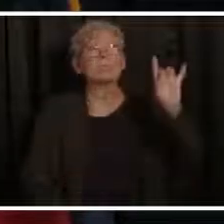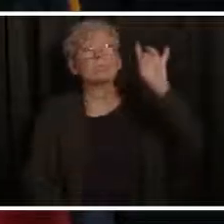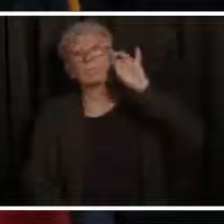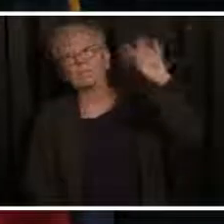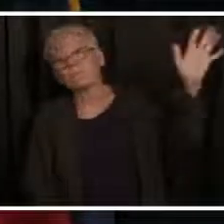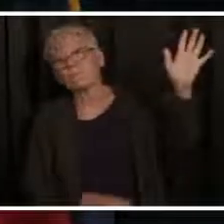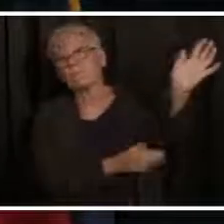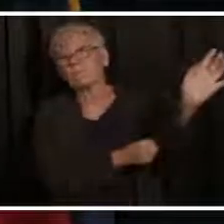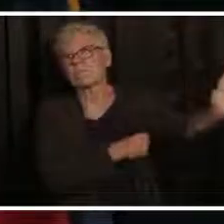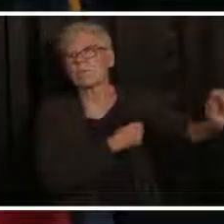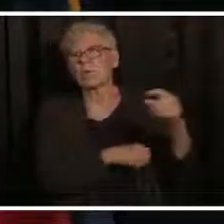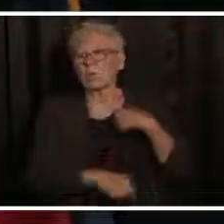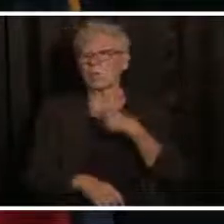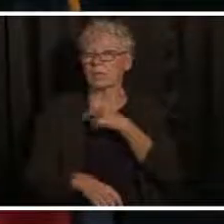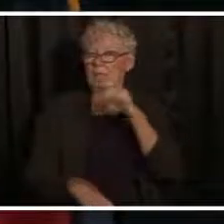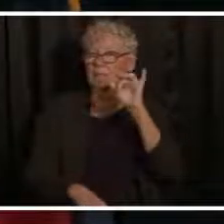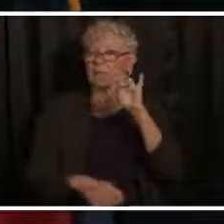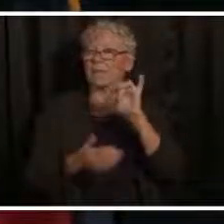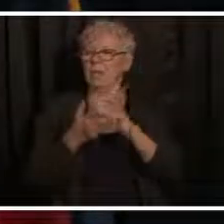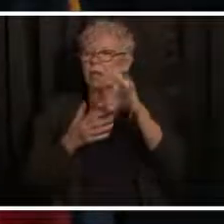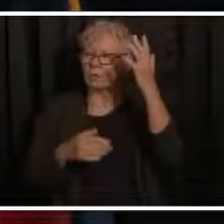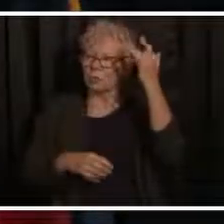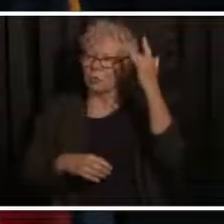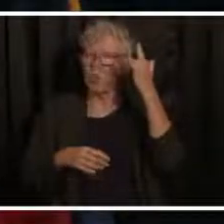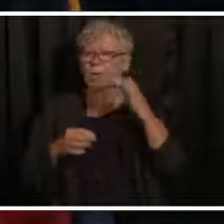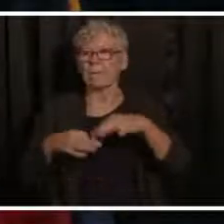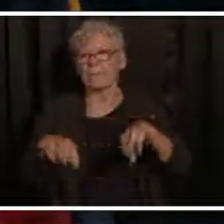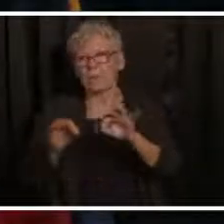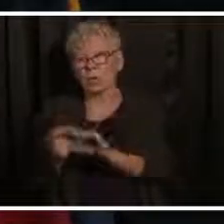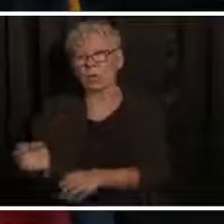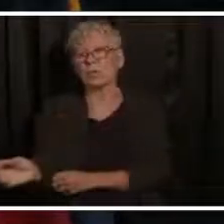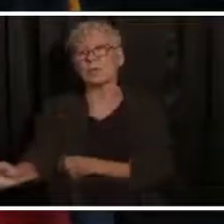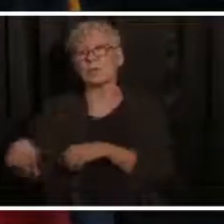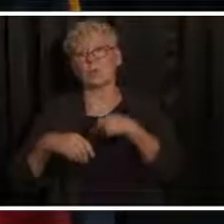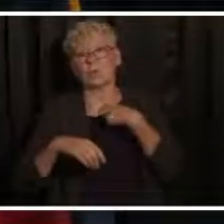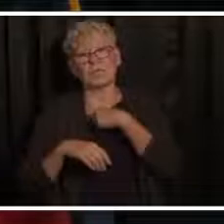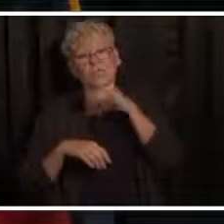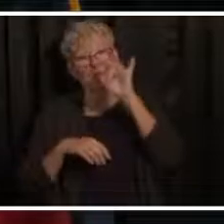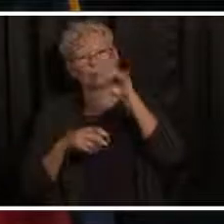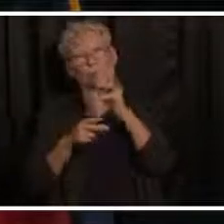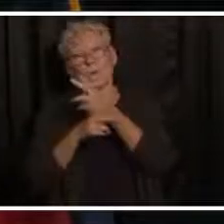Coloradans had to step up and really take those extraordinary measures uh that we did during that time to make sure that